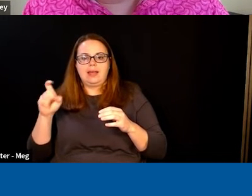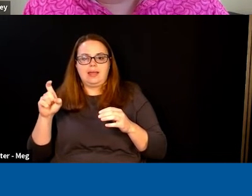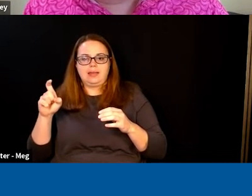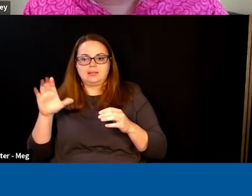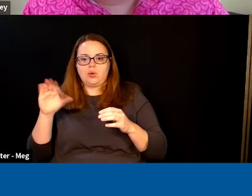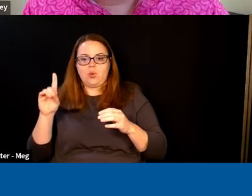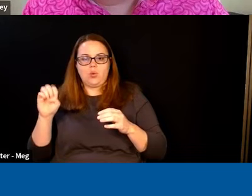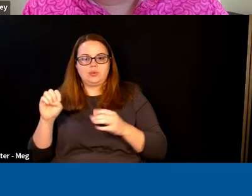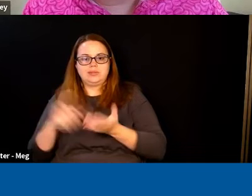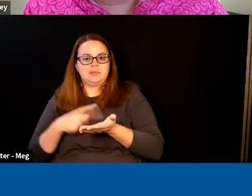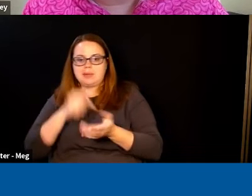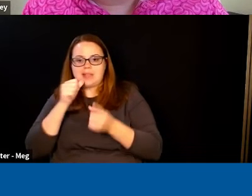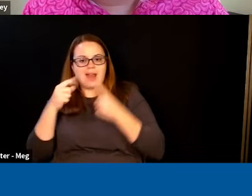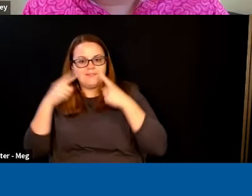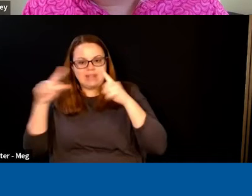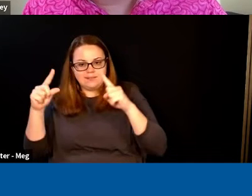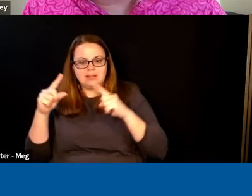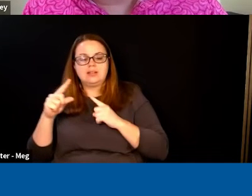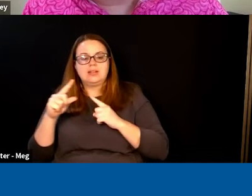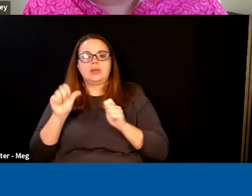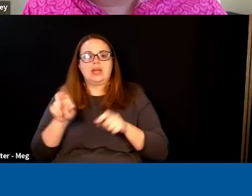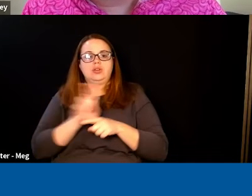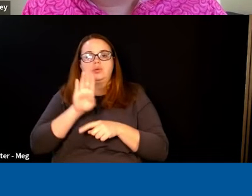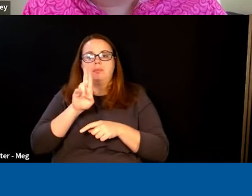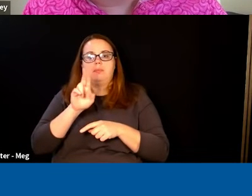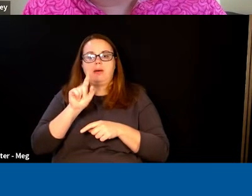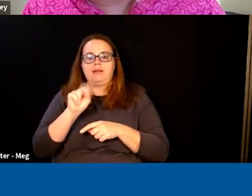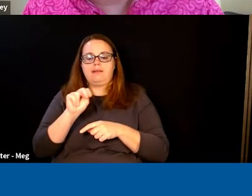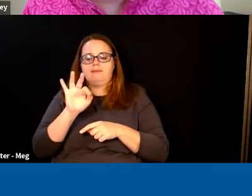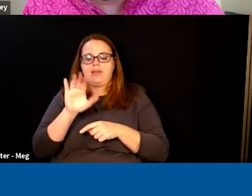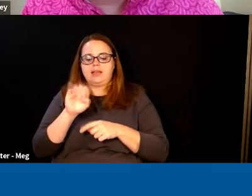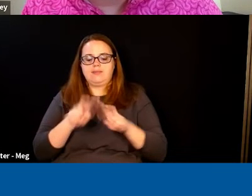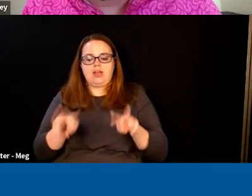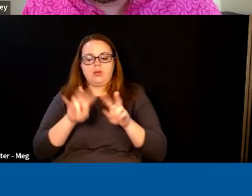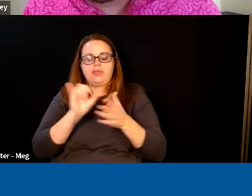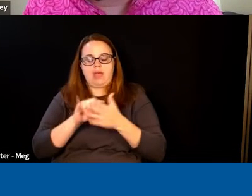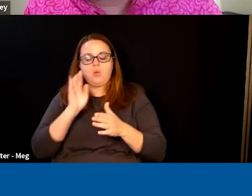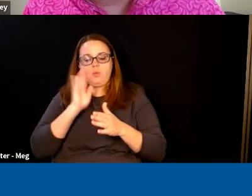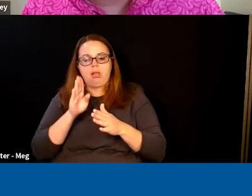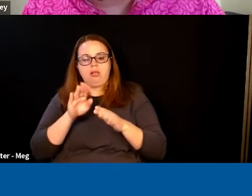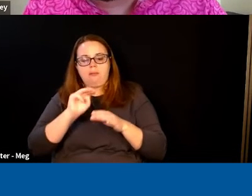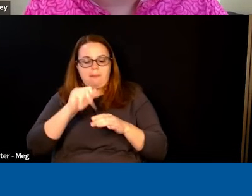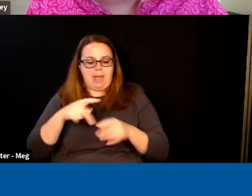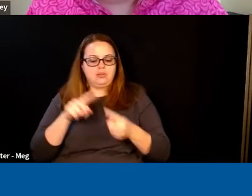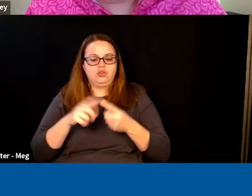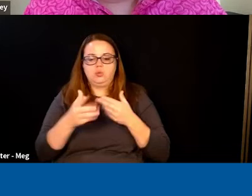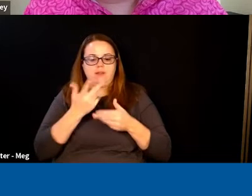So because of this, we can use the ButtonFace value instead and that will dynamically map to whatever we have set